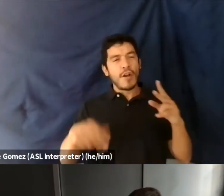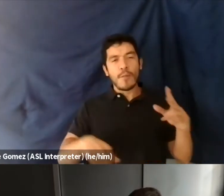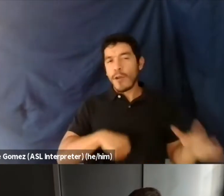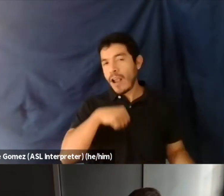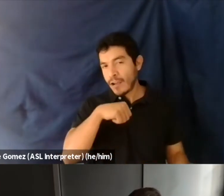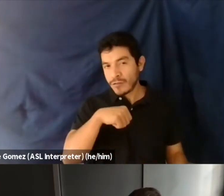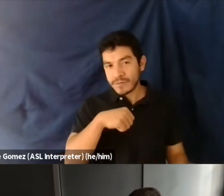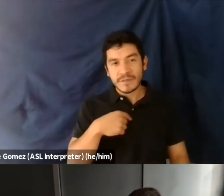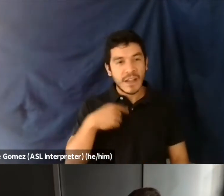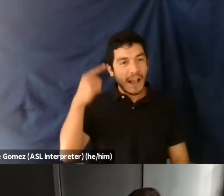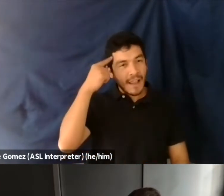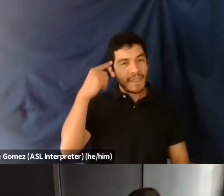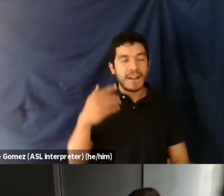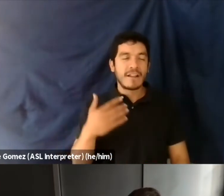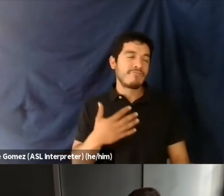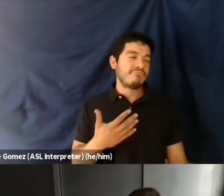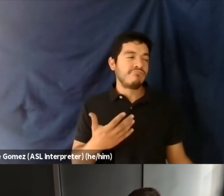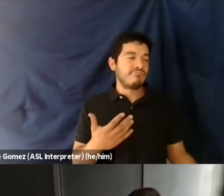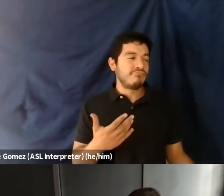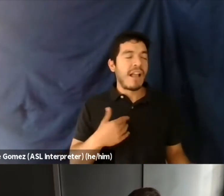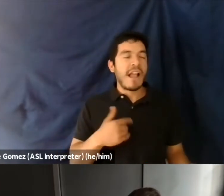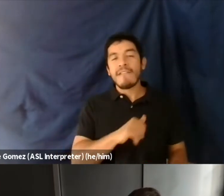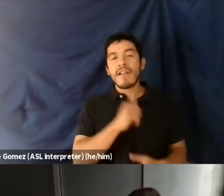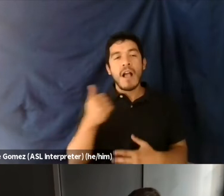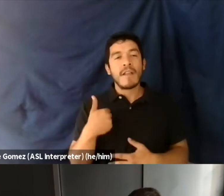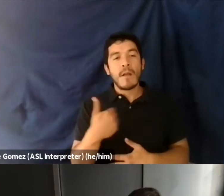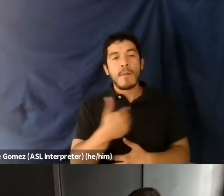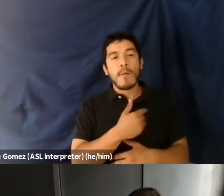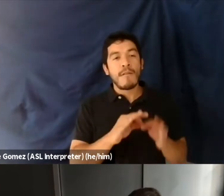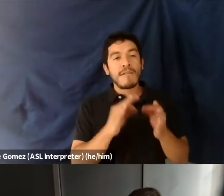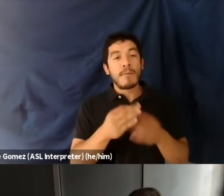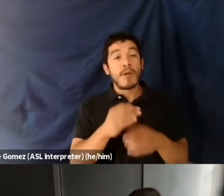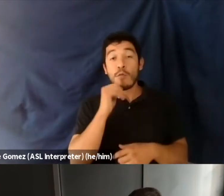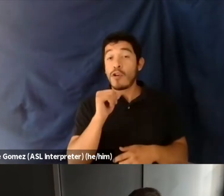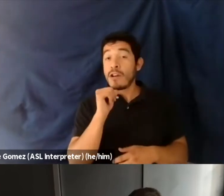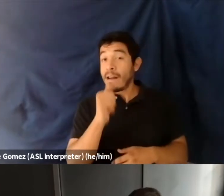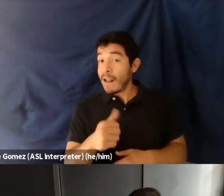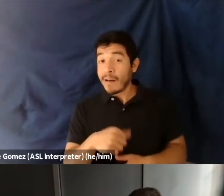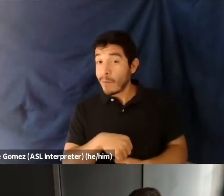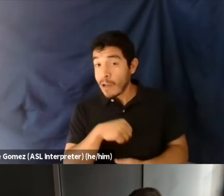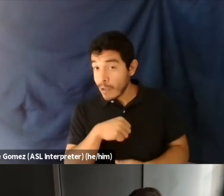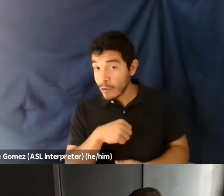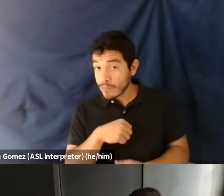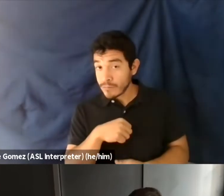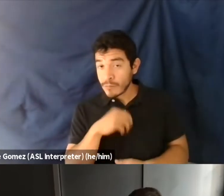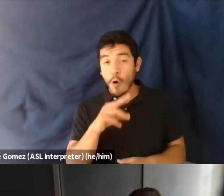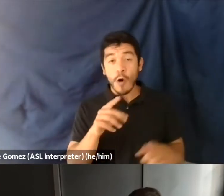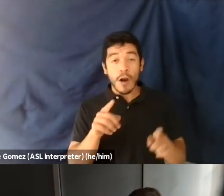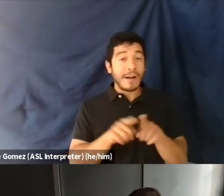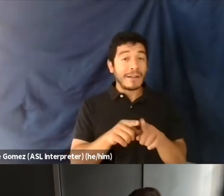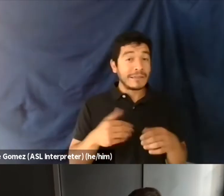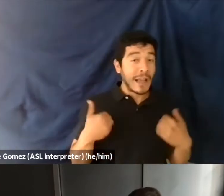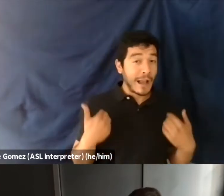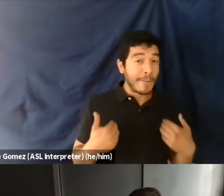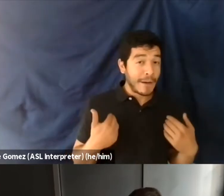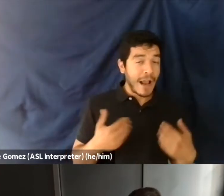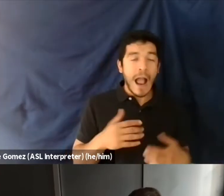and I think that there's, you know, there are other members of the family who are not as proud or as, as happy, but, you know, they would have to get